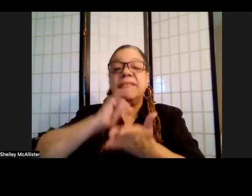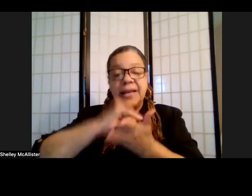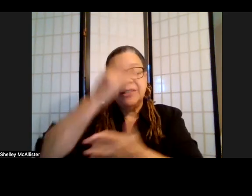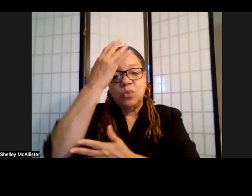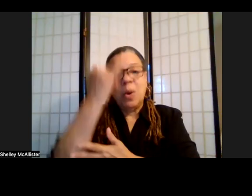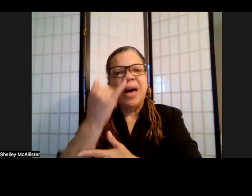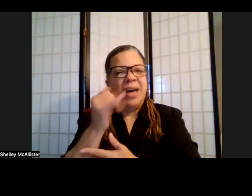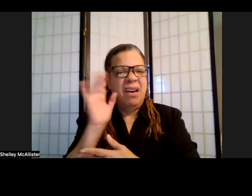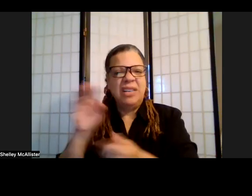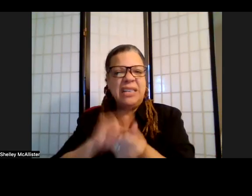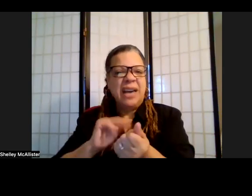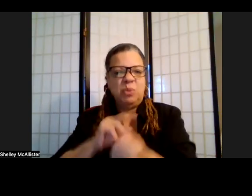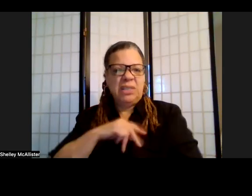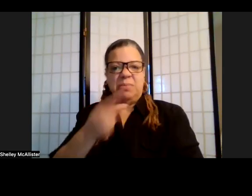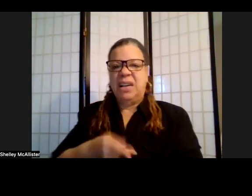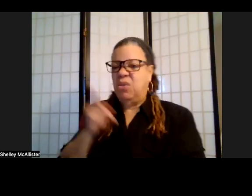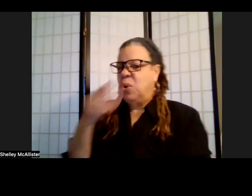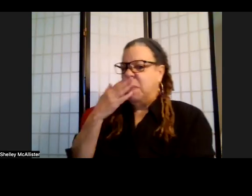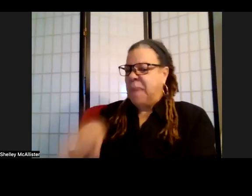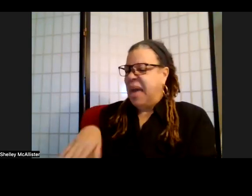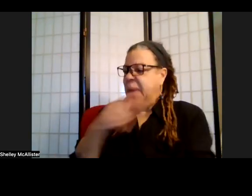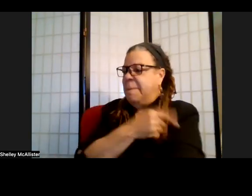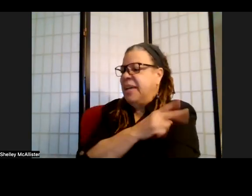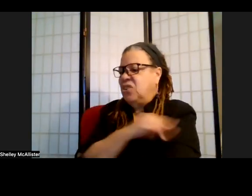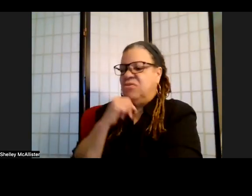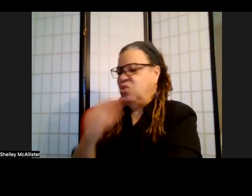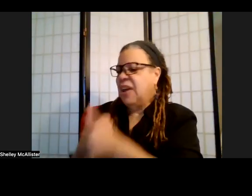she ruled that Kulthum was a bad patient, who made her once manageable disease